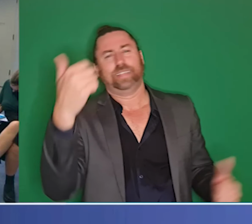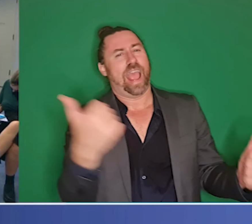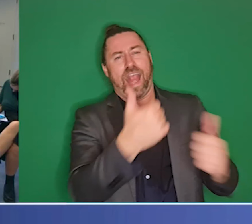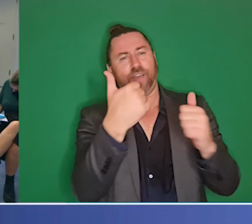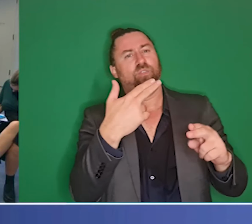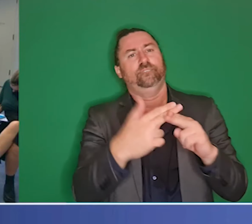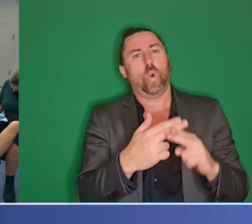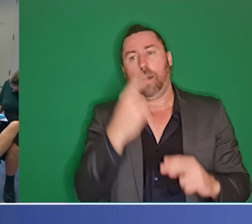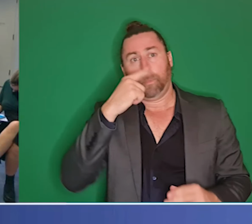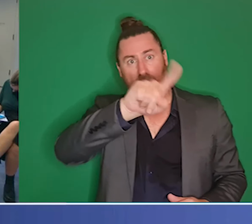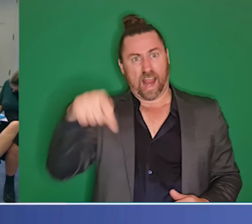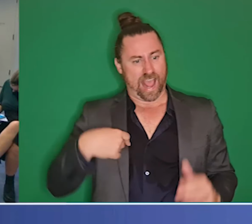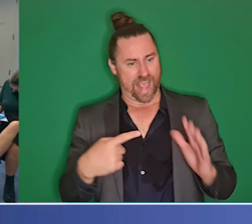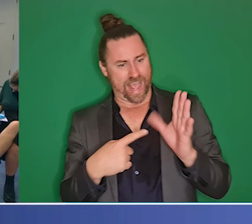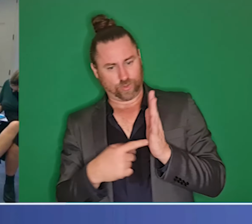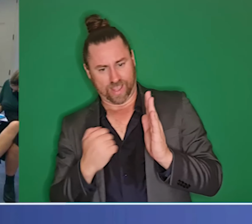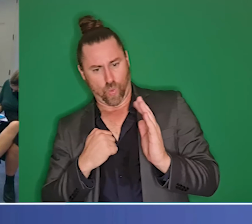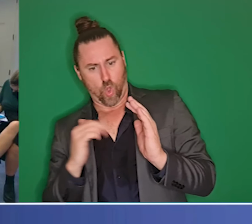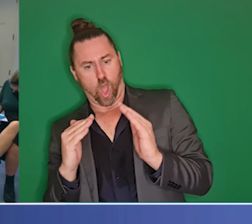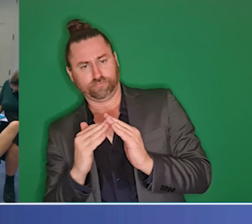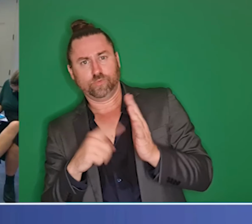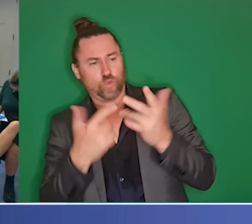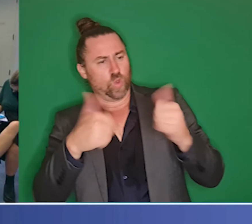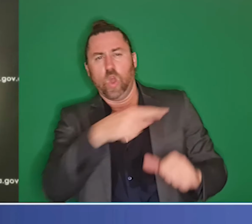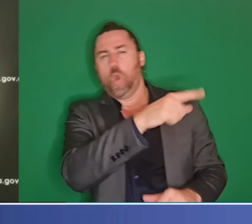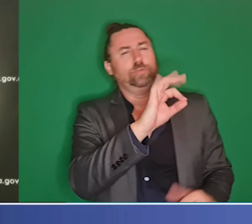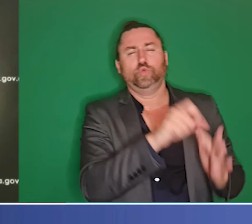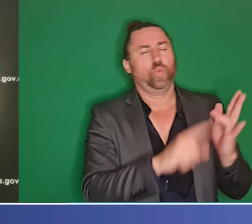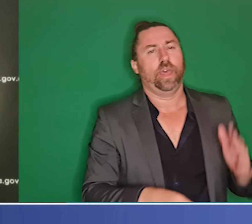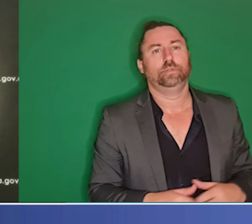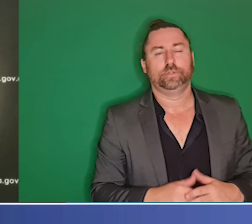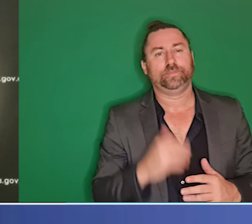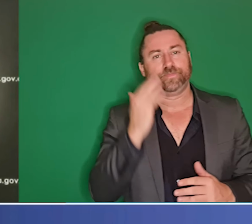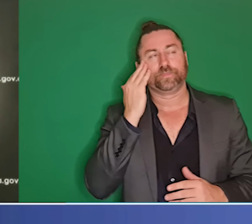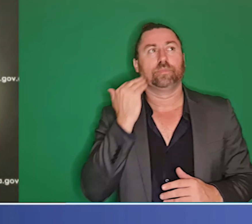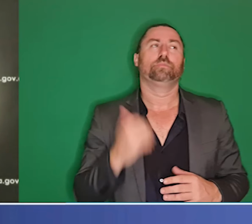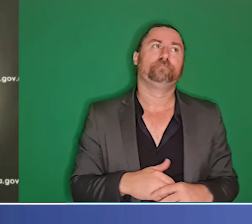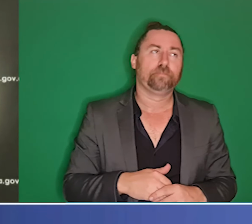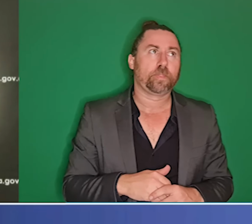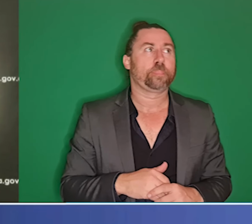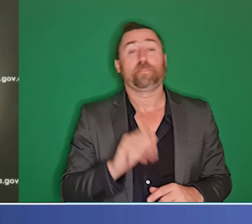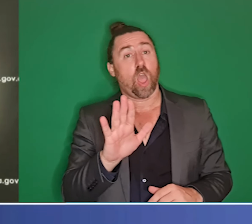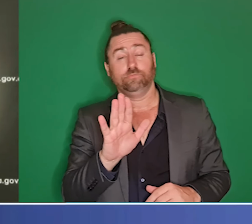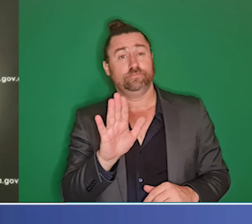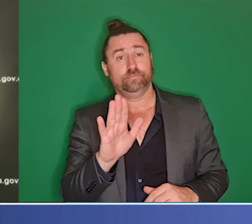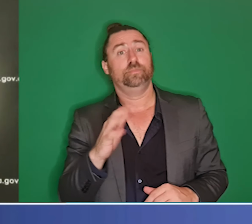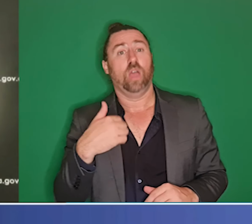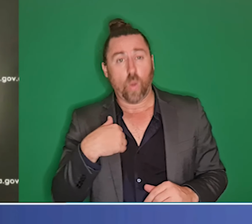for private, at-home use by the end of last year? No, with respect, because of the balance of responsibility has always been